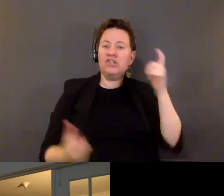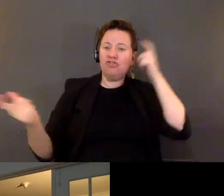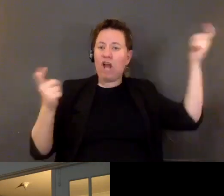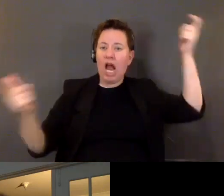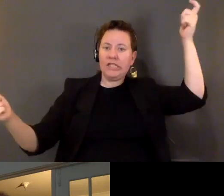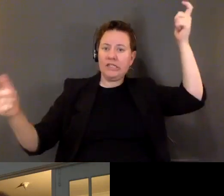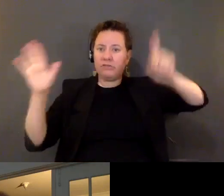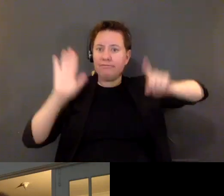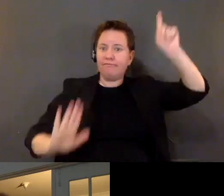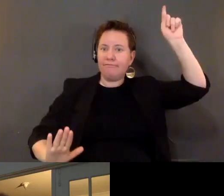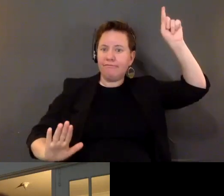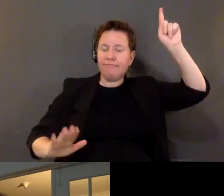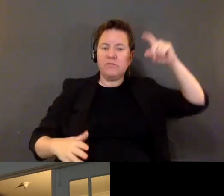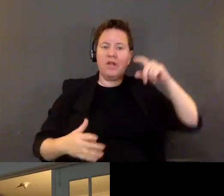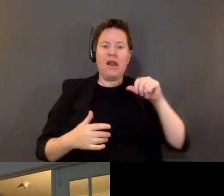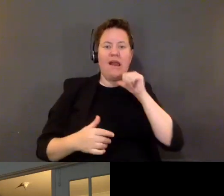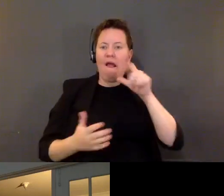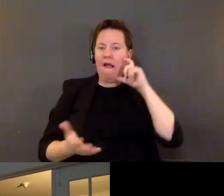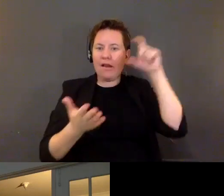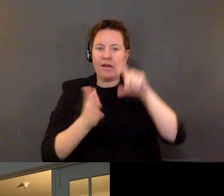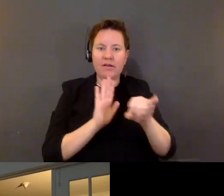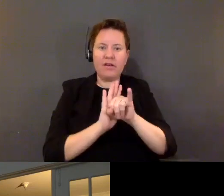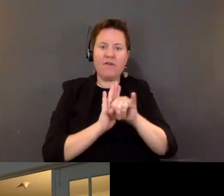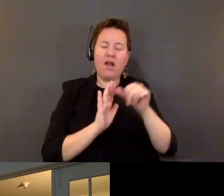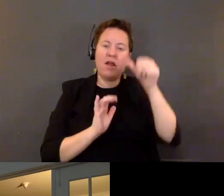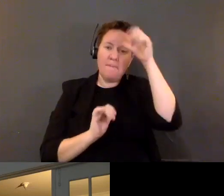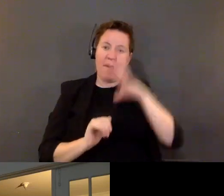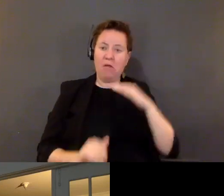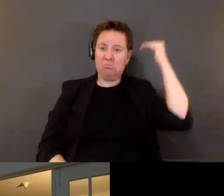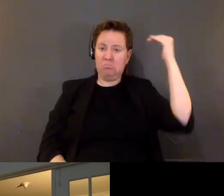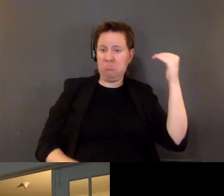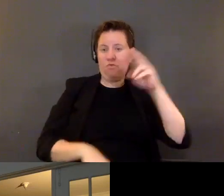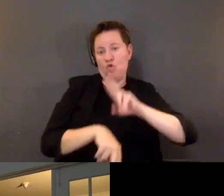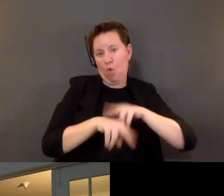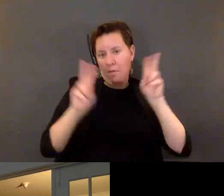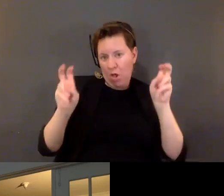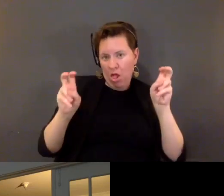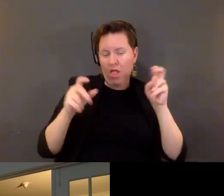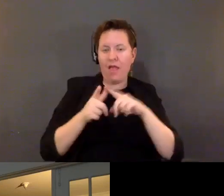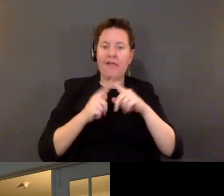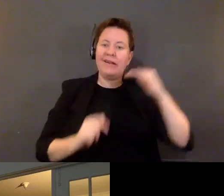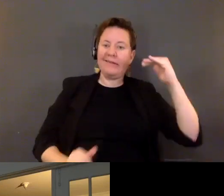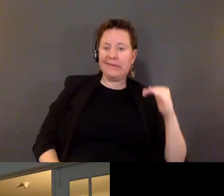an unidentified male skeleton of normal height and the little person skeleton of mary ashbury